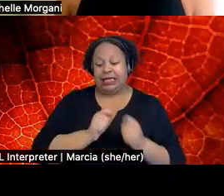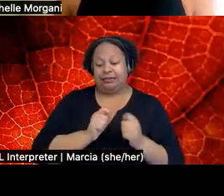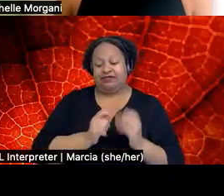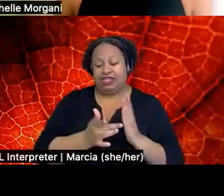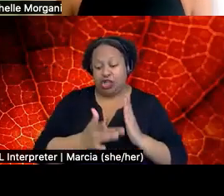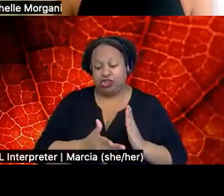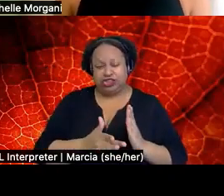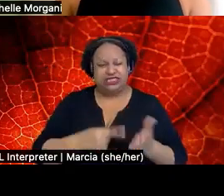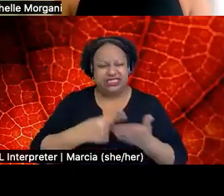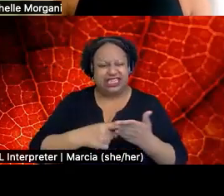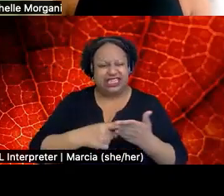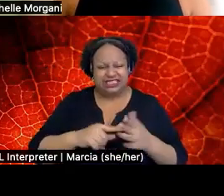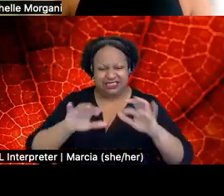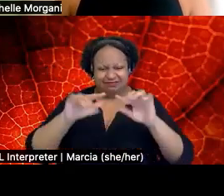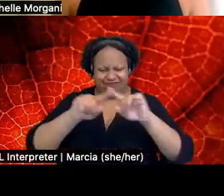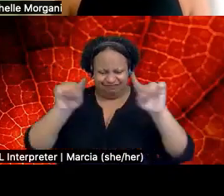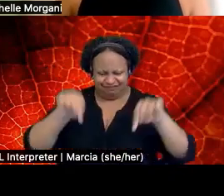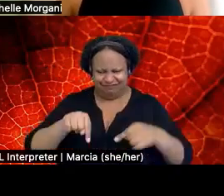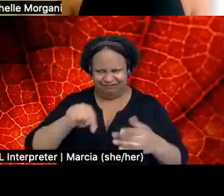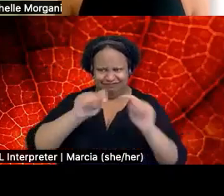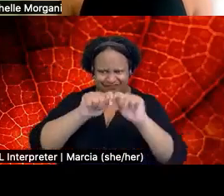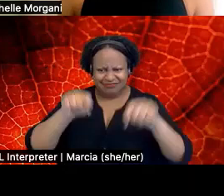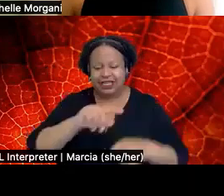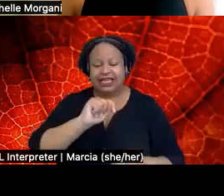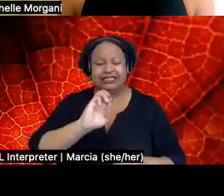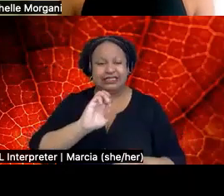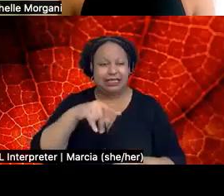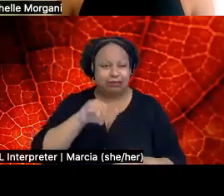And I became the template guy at accessibility services,